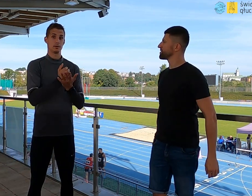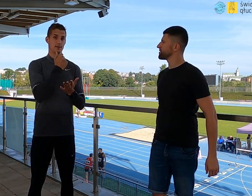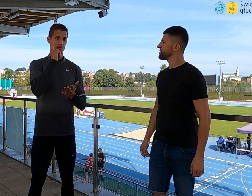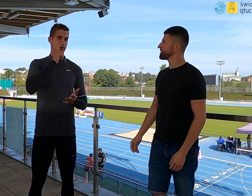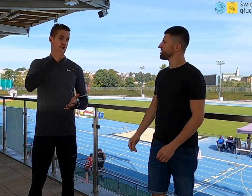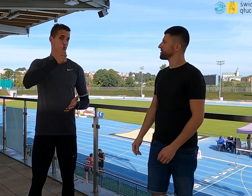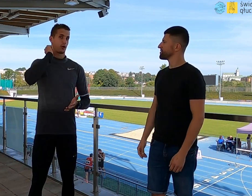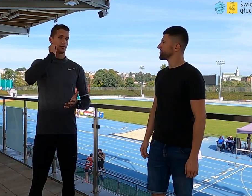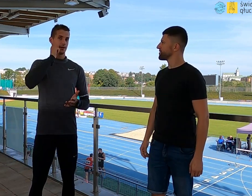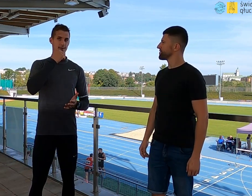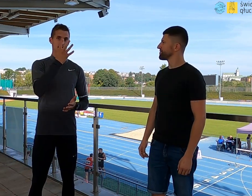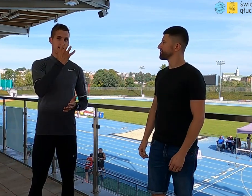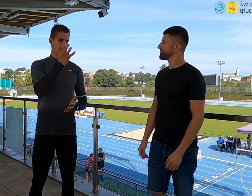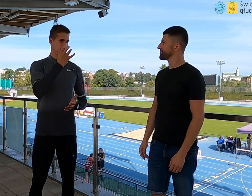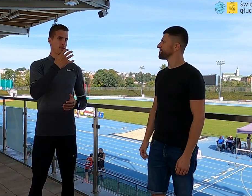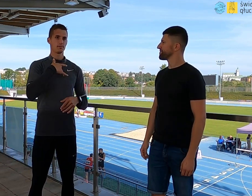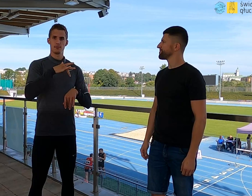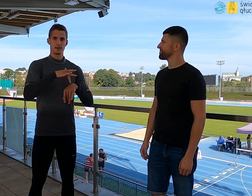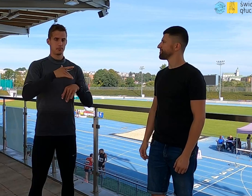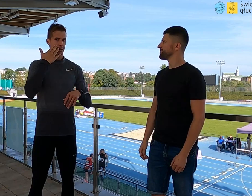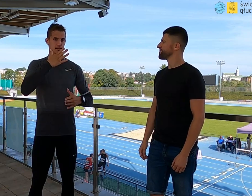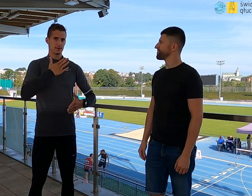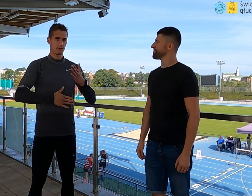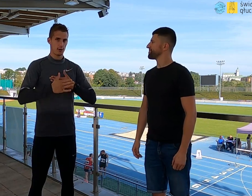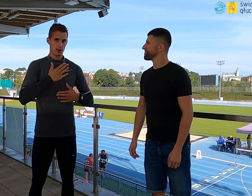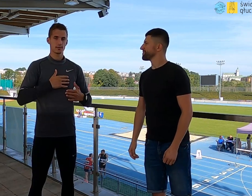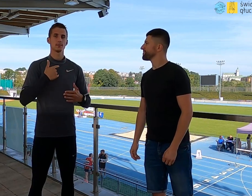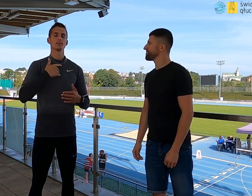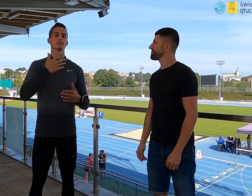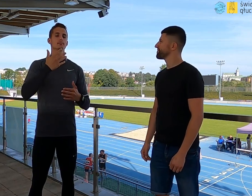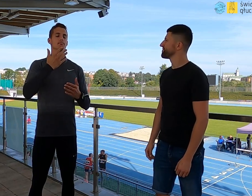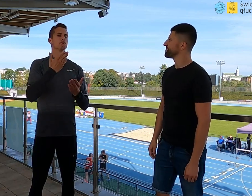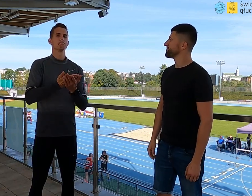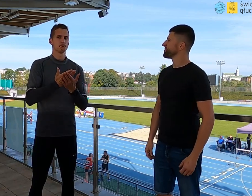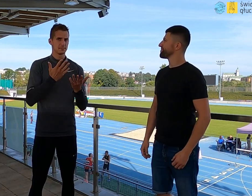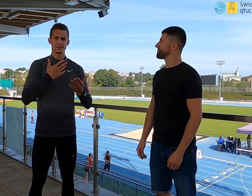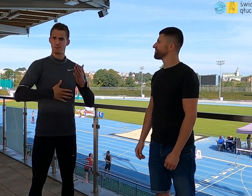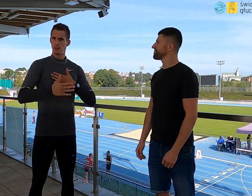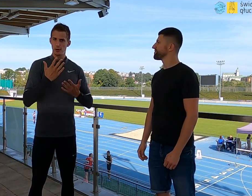Just yesterday, I ran the 400 meters and I was very satisfied with my result. Why satisfied?